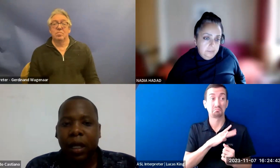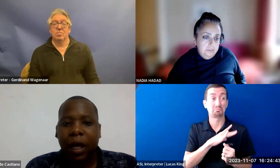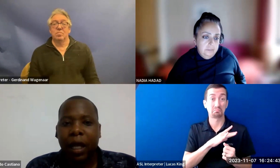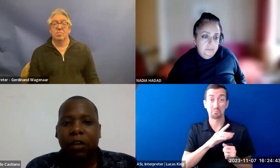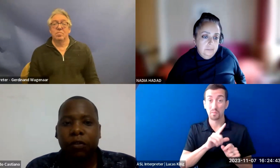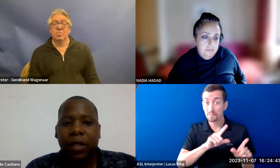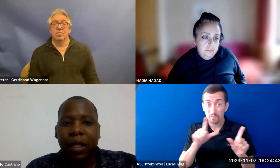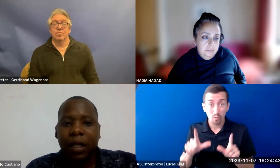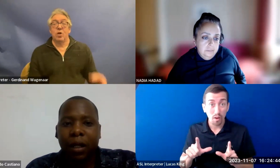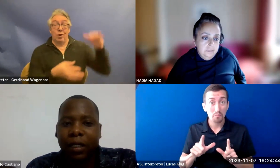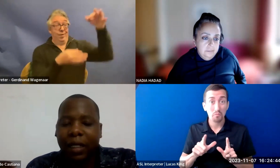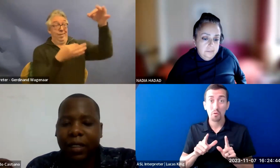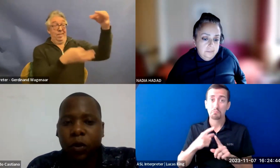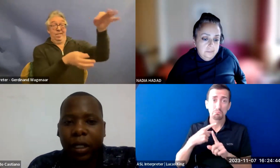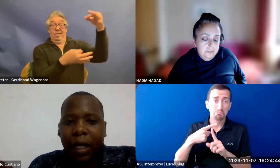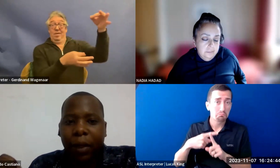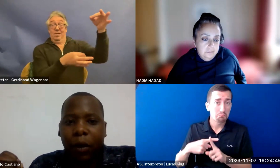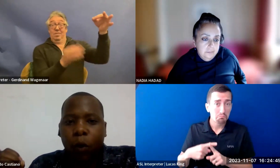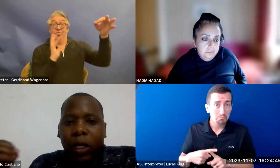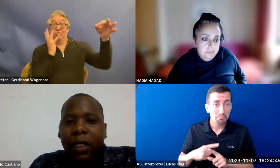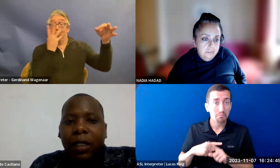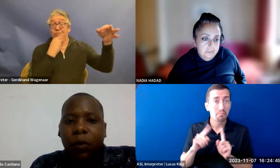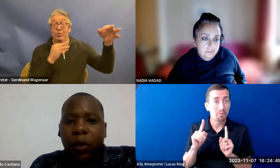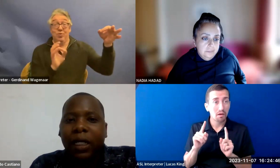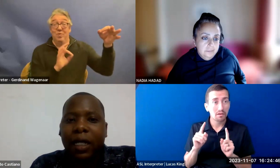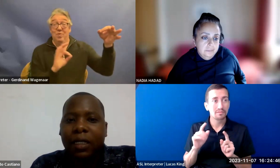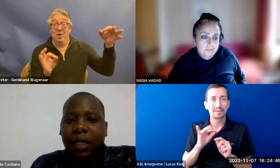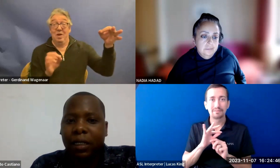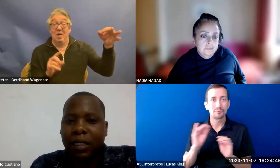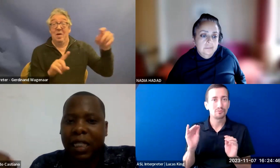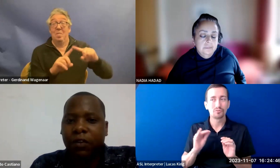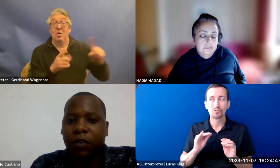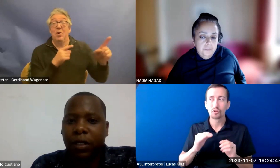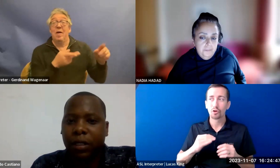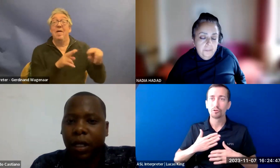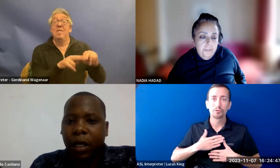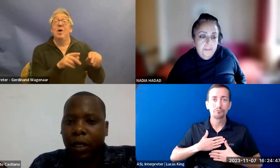but if there is not a willingness and decisiveness